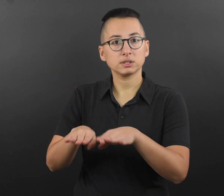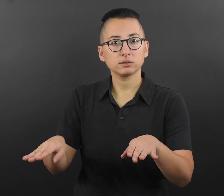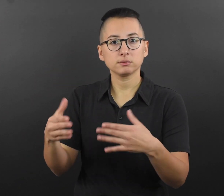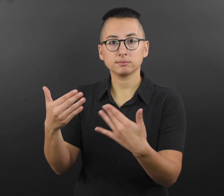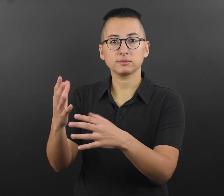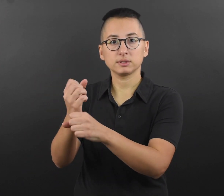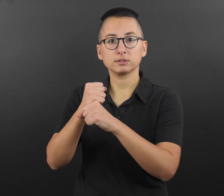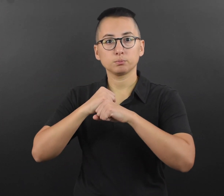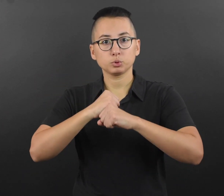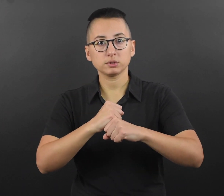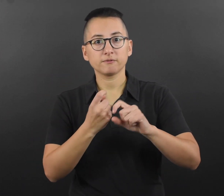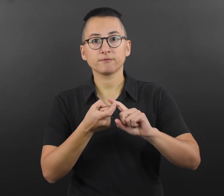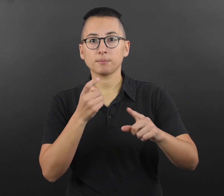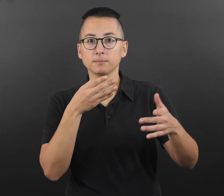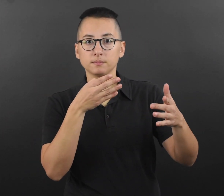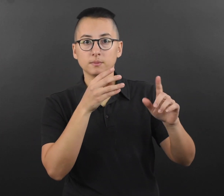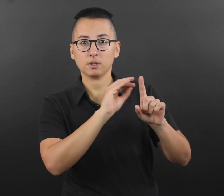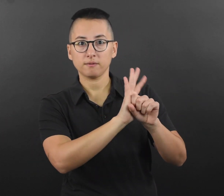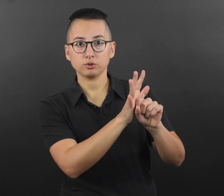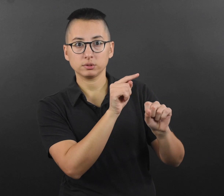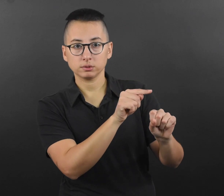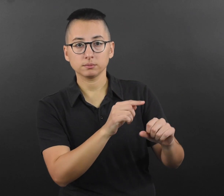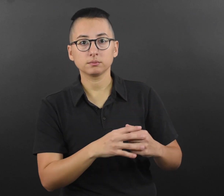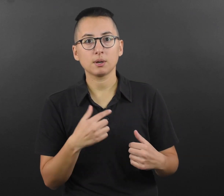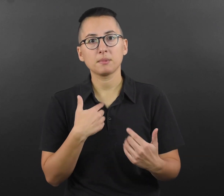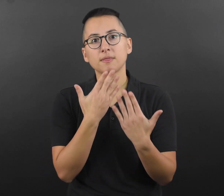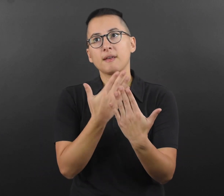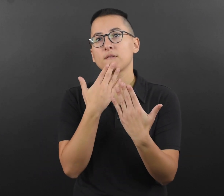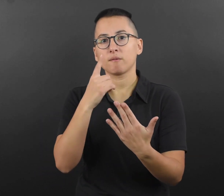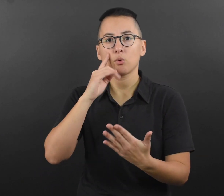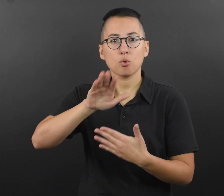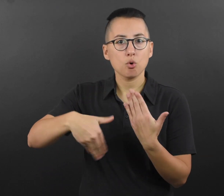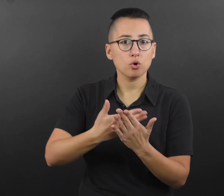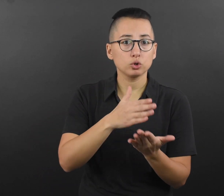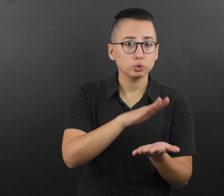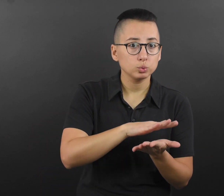their kids protected against COVID-19,” said Governor Walz. “I am grateful for all the schools